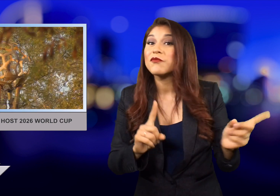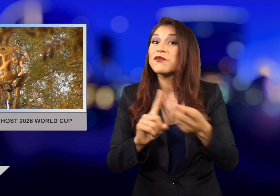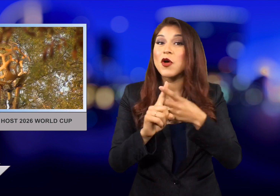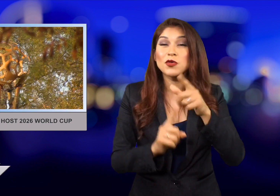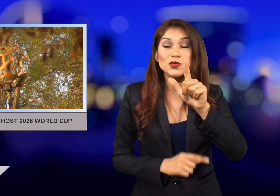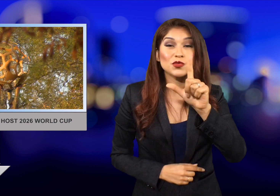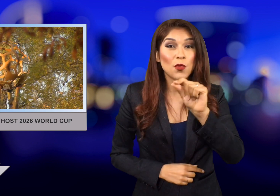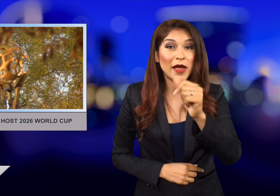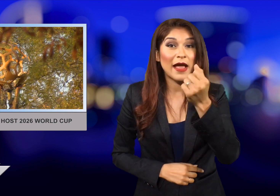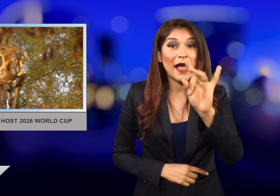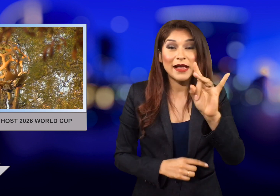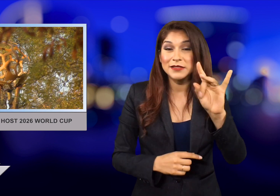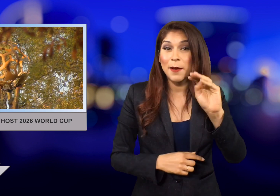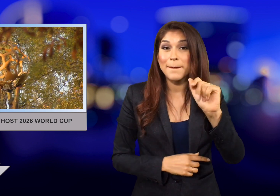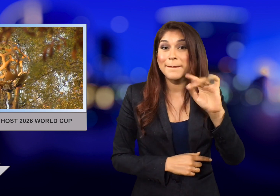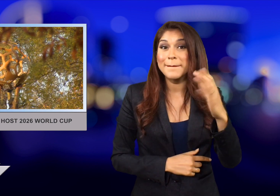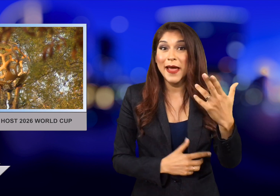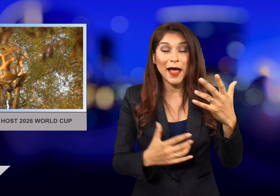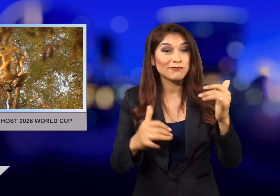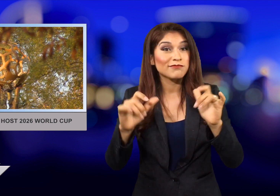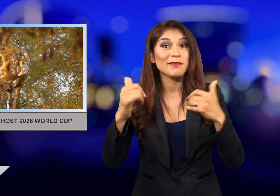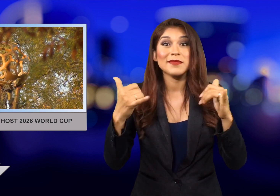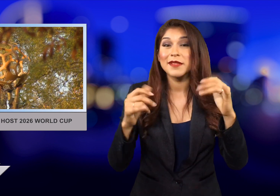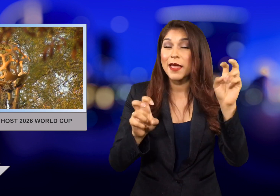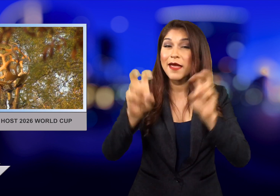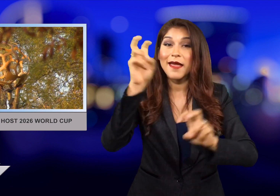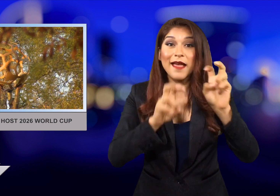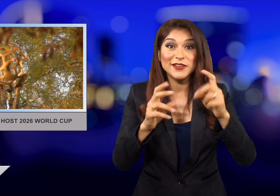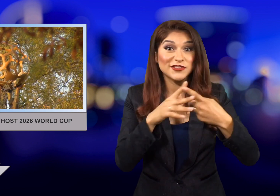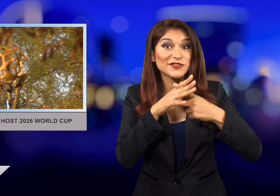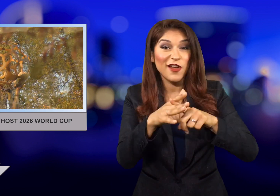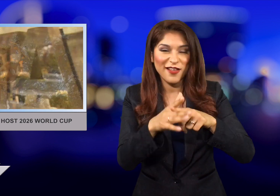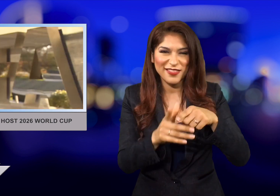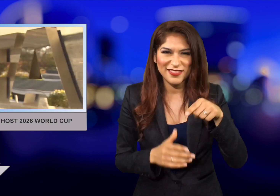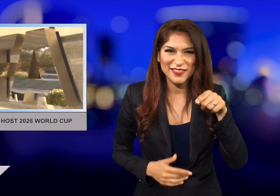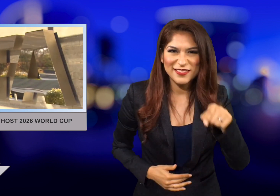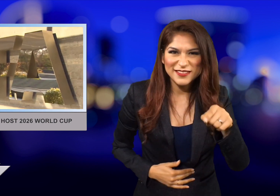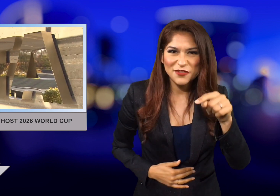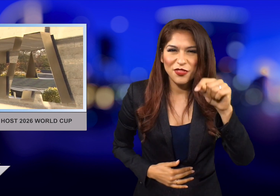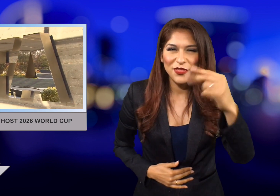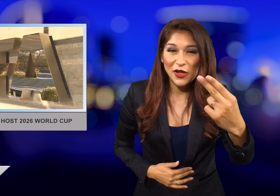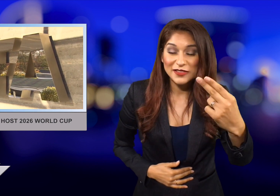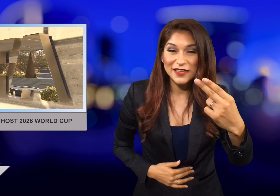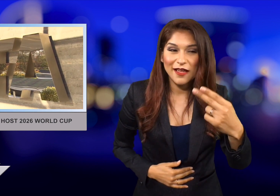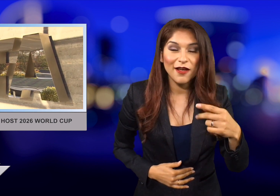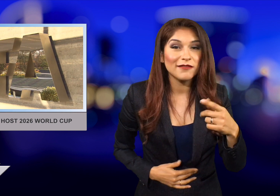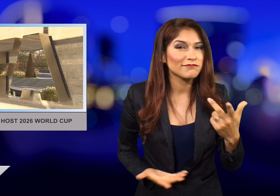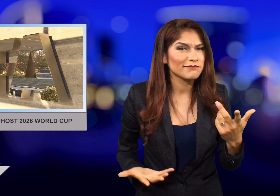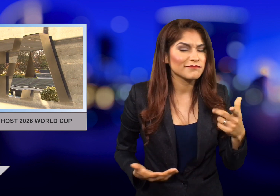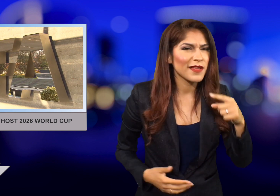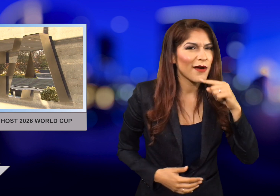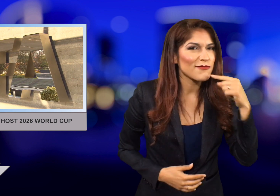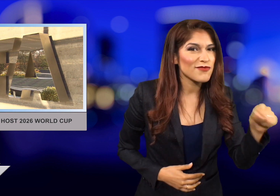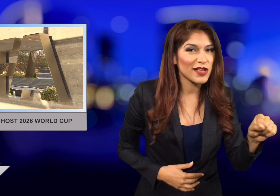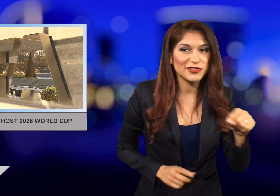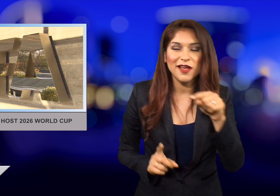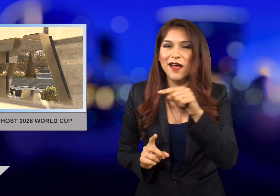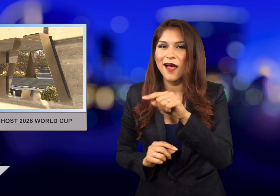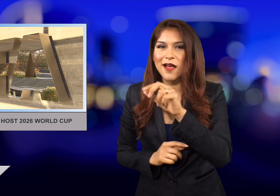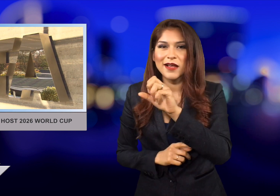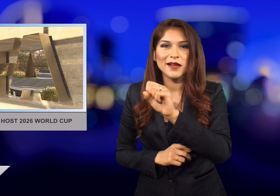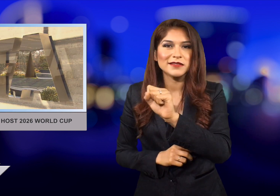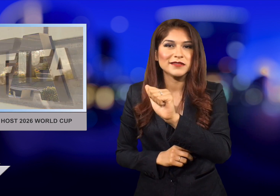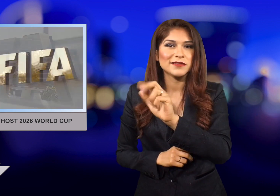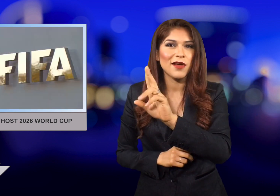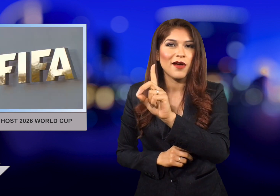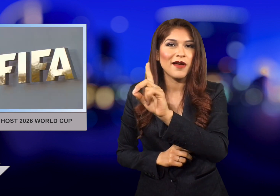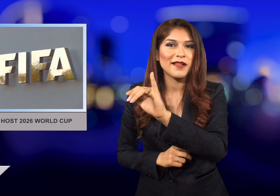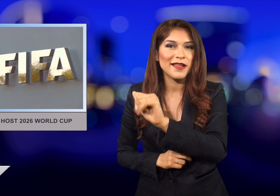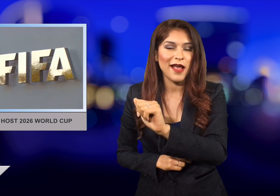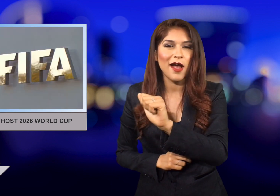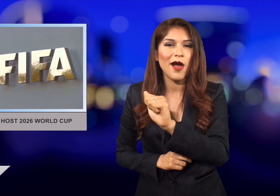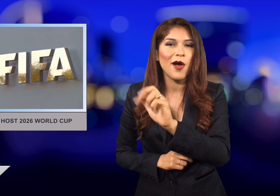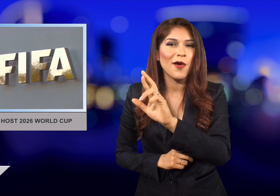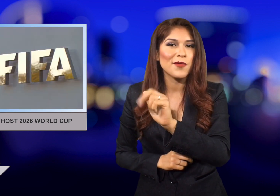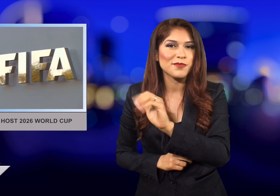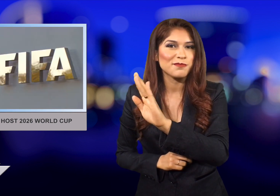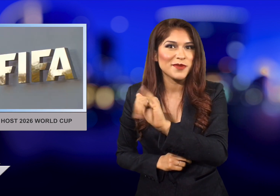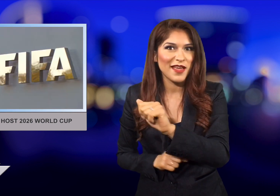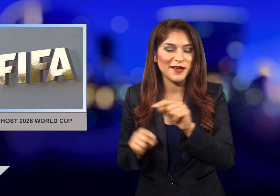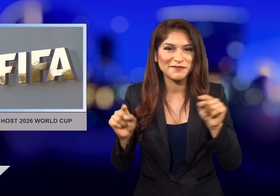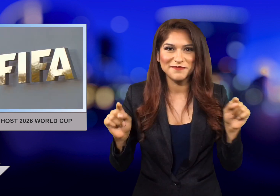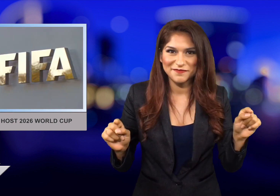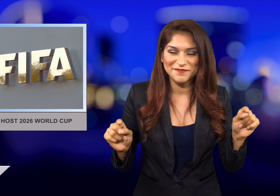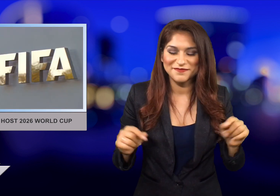The first match of the 2018 tournament begins Thursday with host Russia taking on Saudi Arabia.